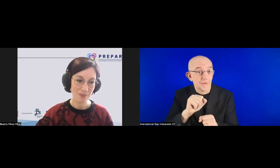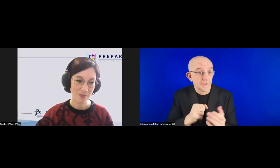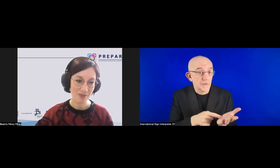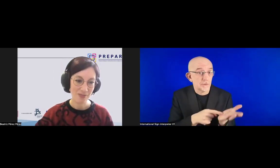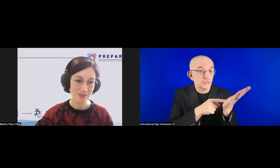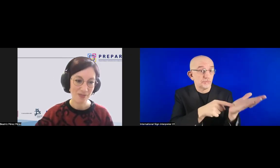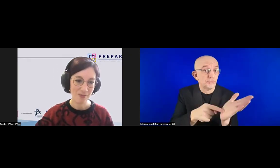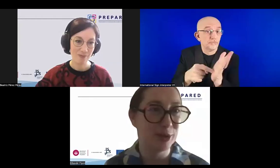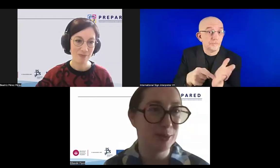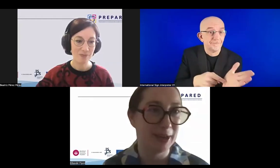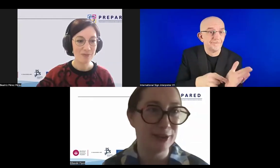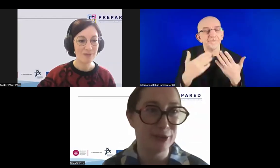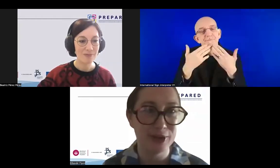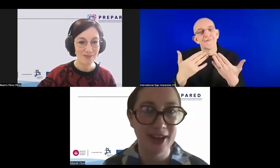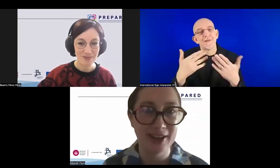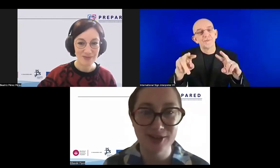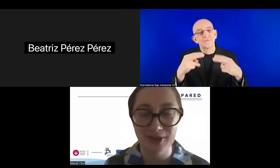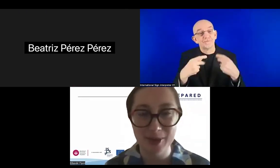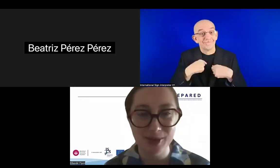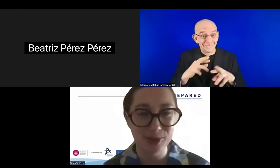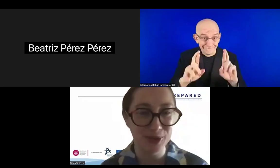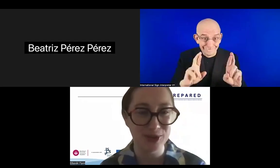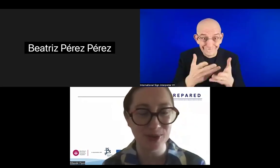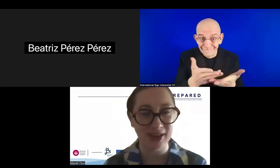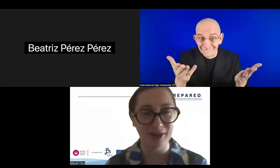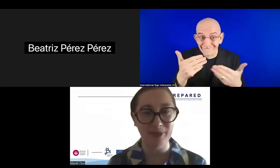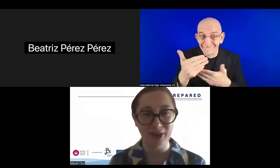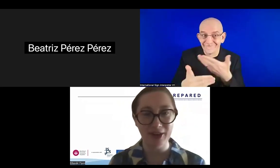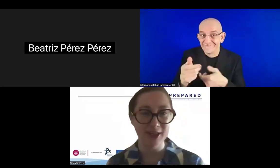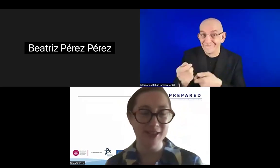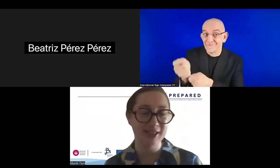your applications.